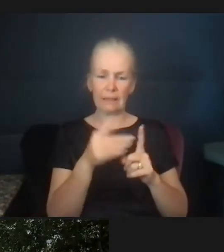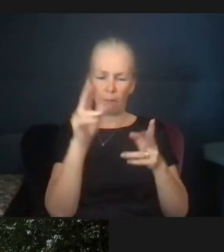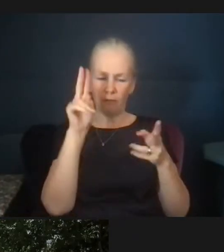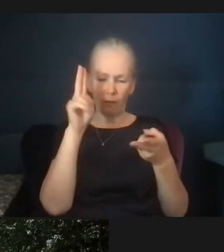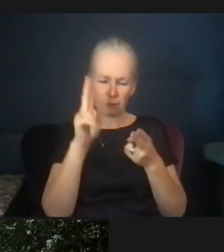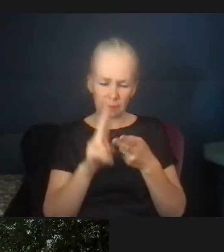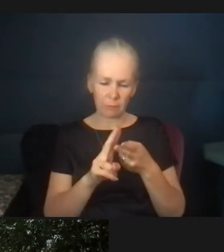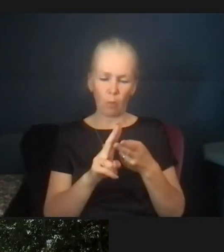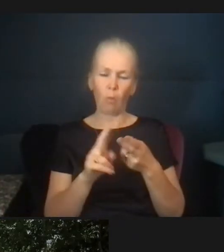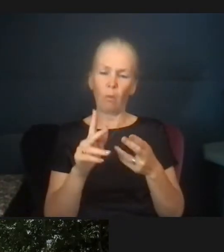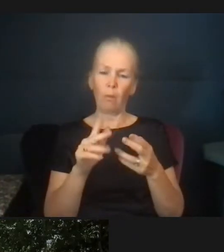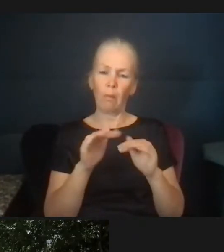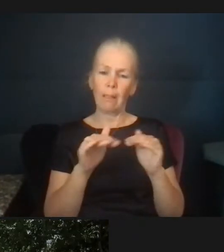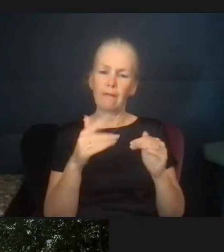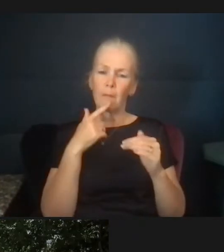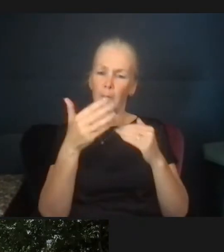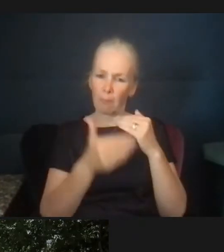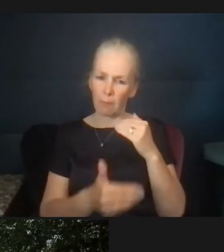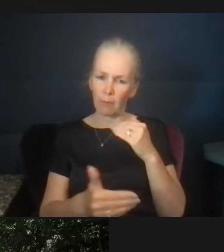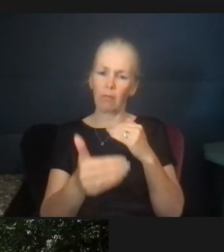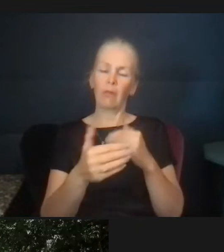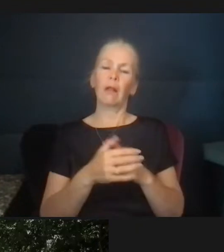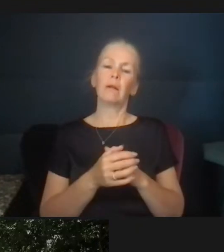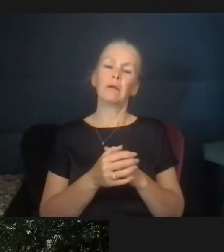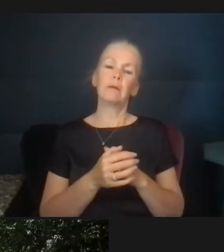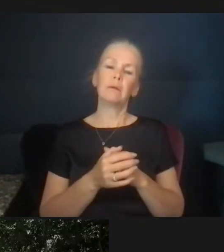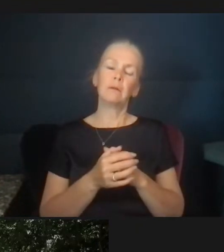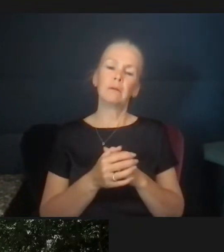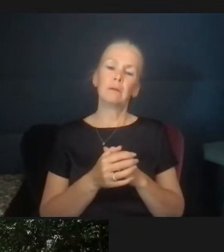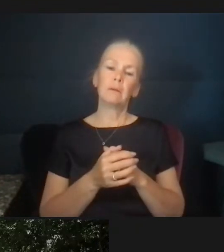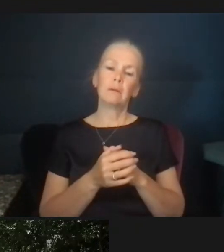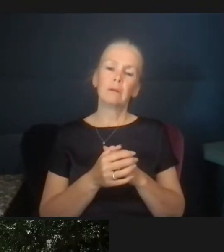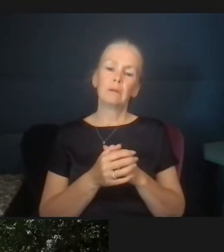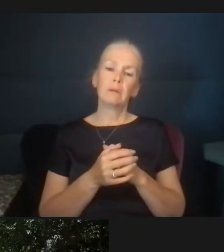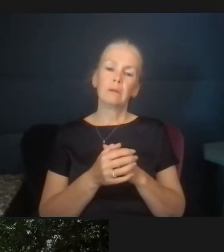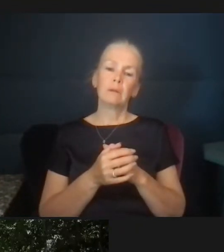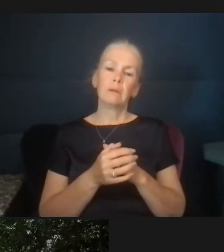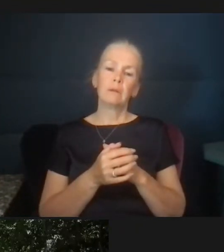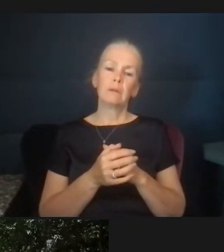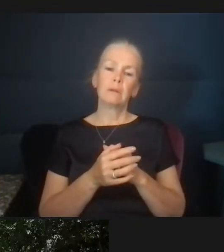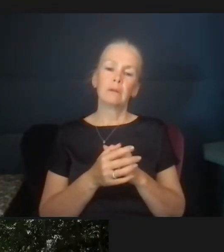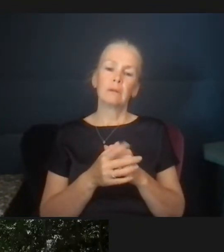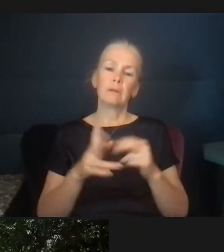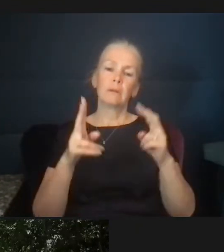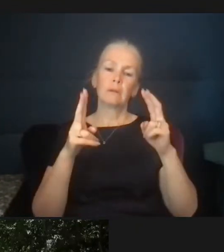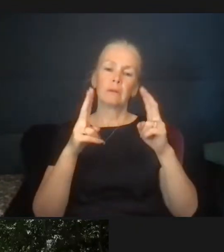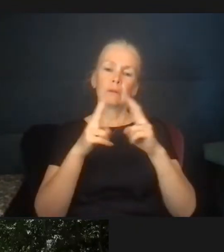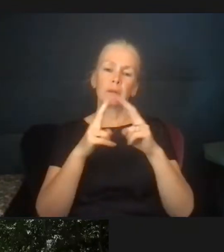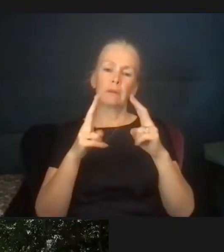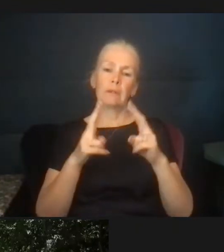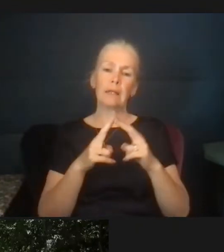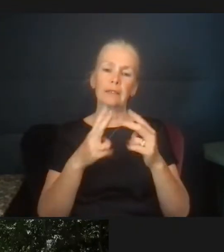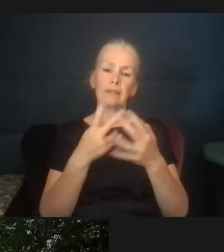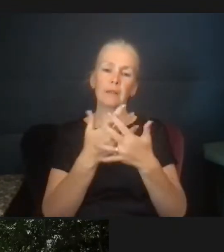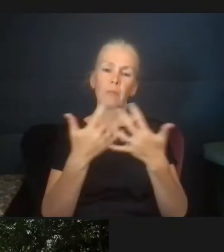but it is beyond that as well. It is about connecting these multiple and intersecting